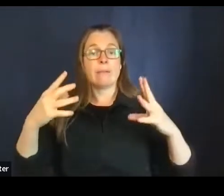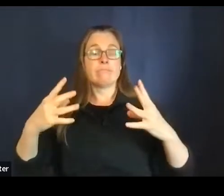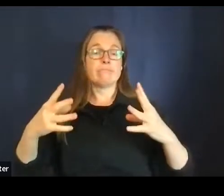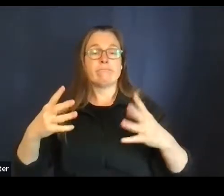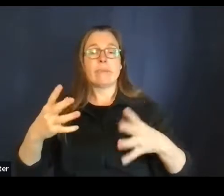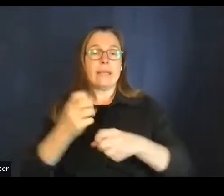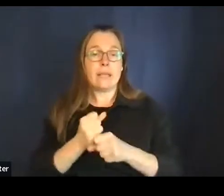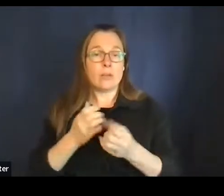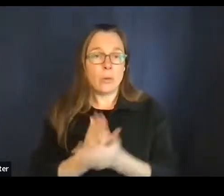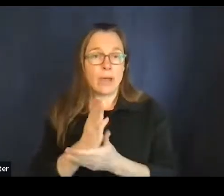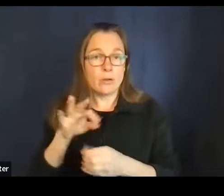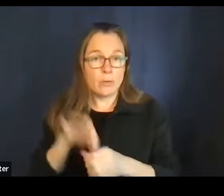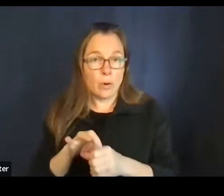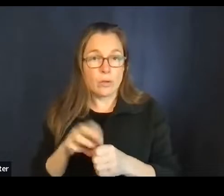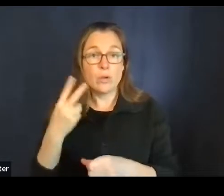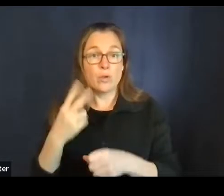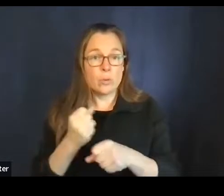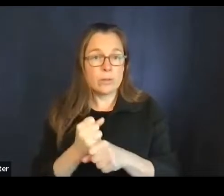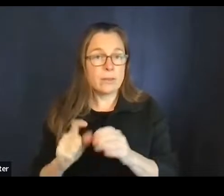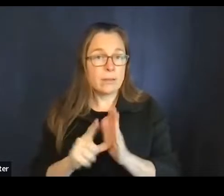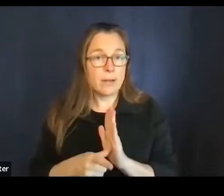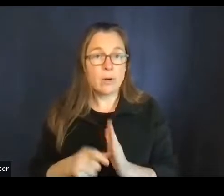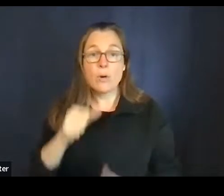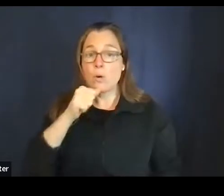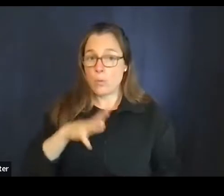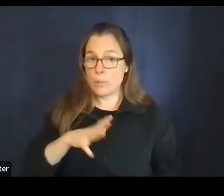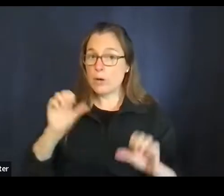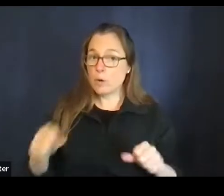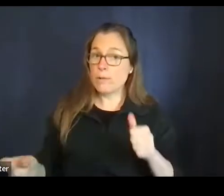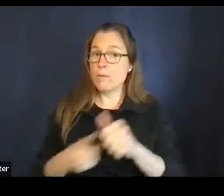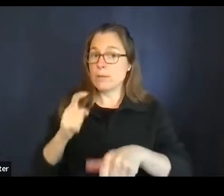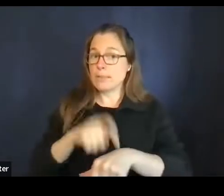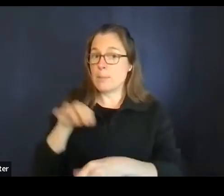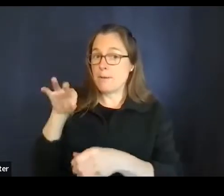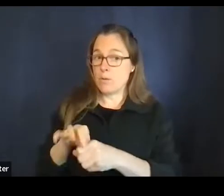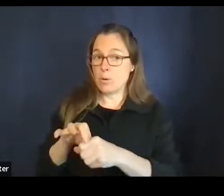Two years later, Oregon women were able to cast their first votes in national elections.